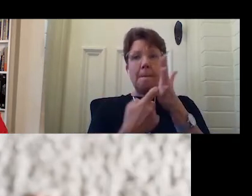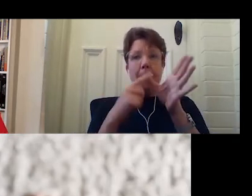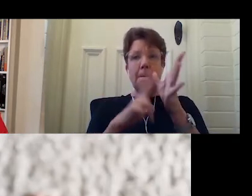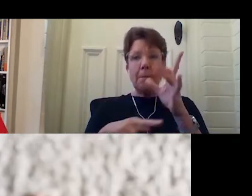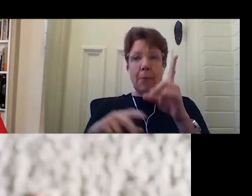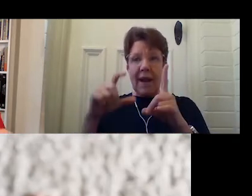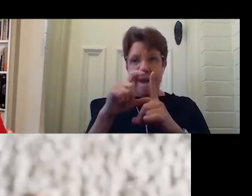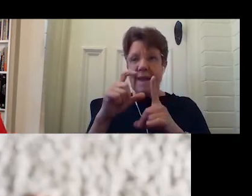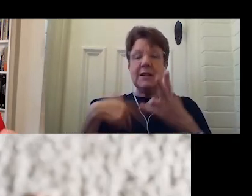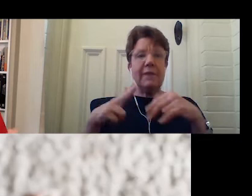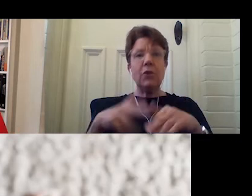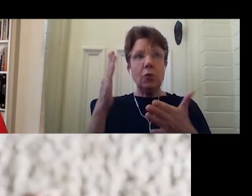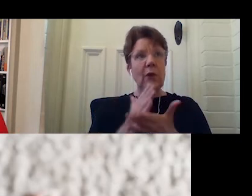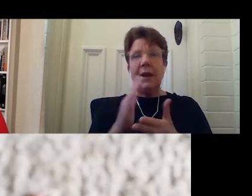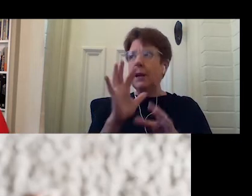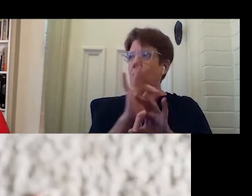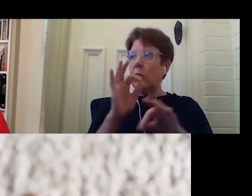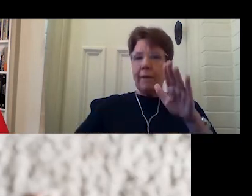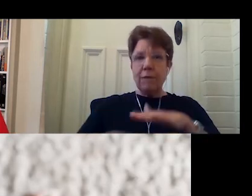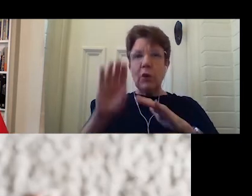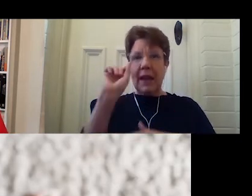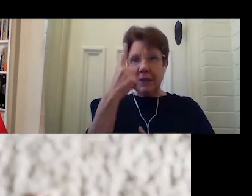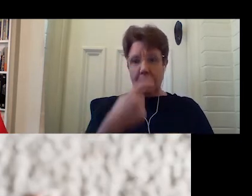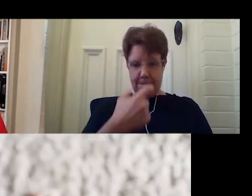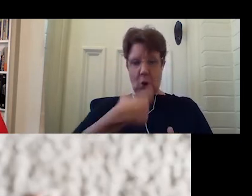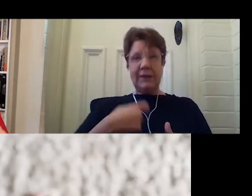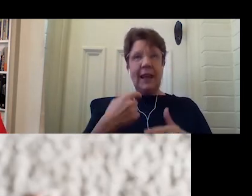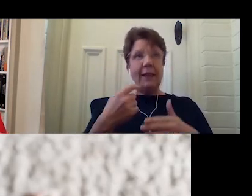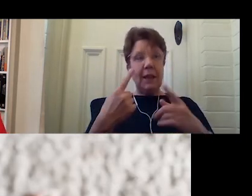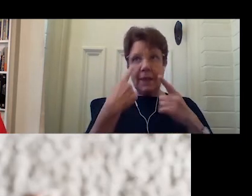understandable personality that's out there in the world, is it time